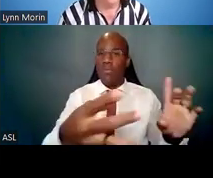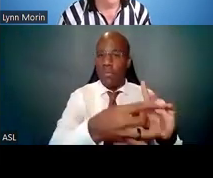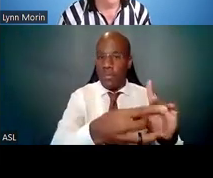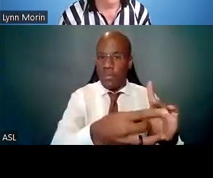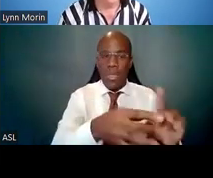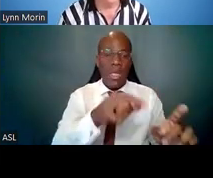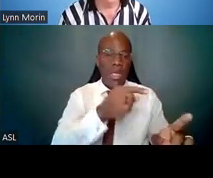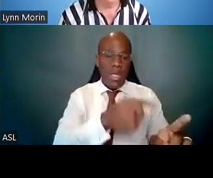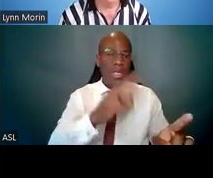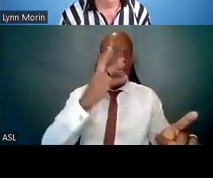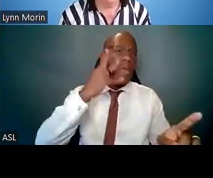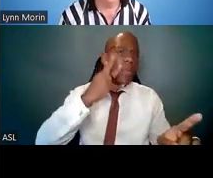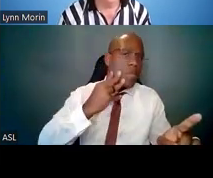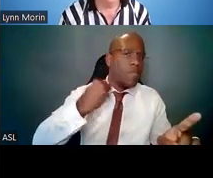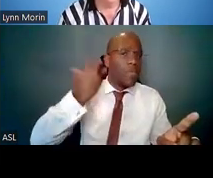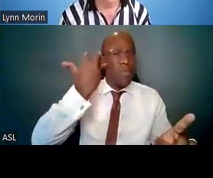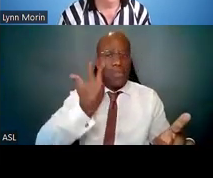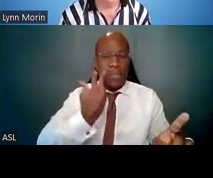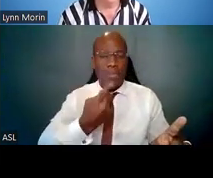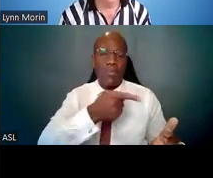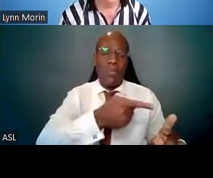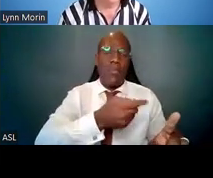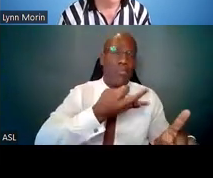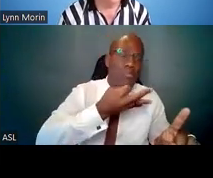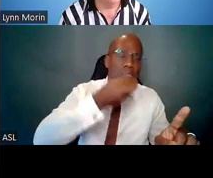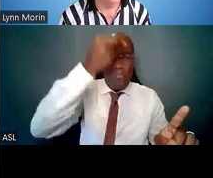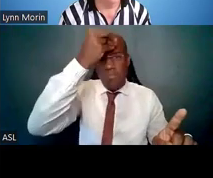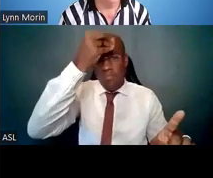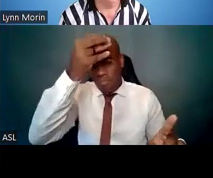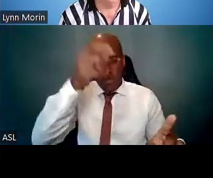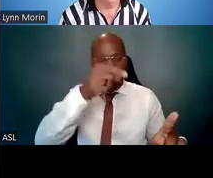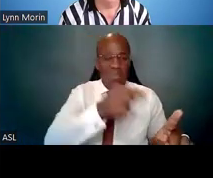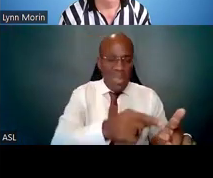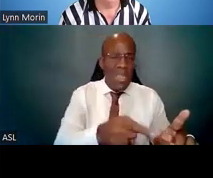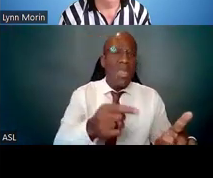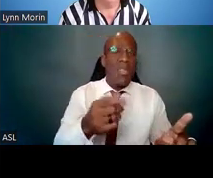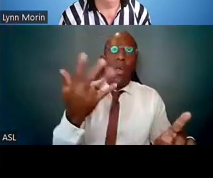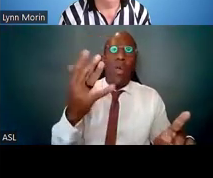they've been there, they've done that. And they can advise you succinctly on what to do next.